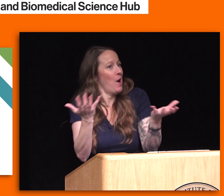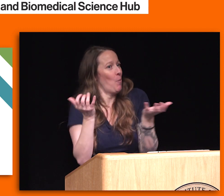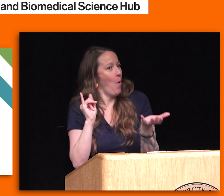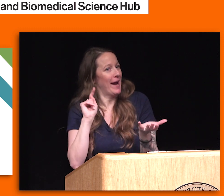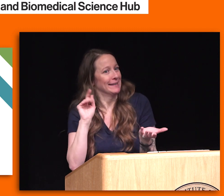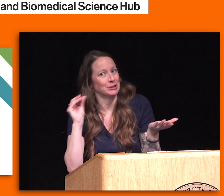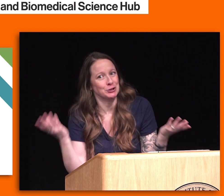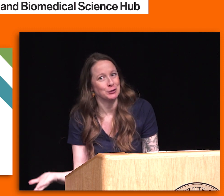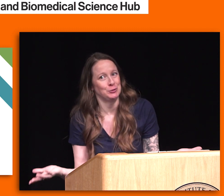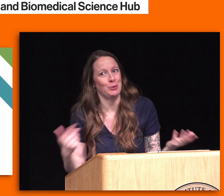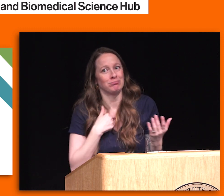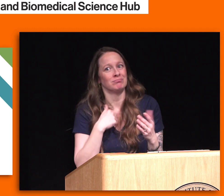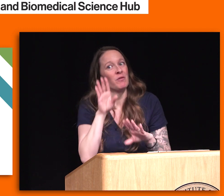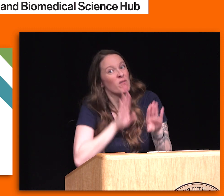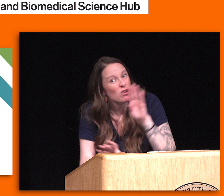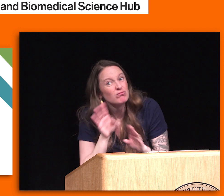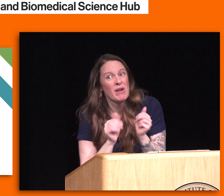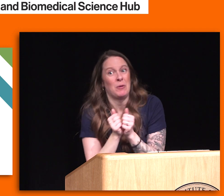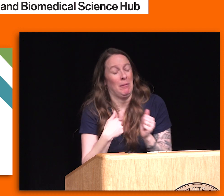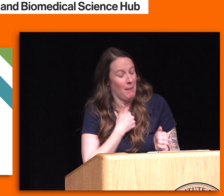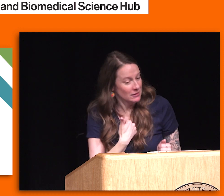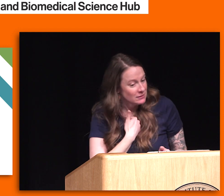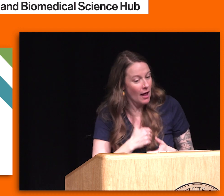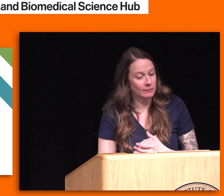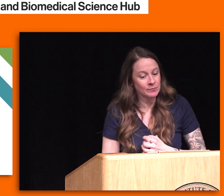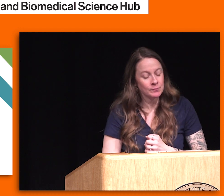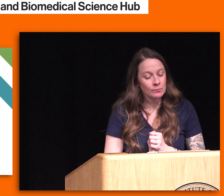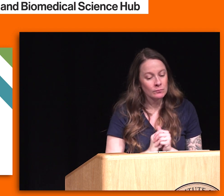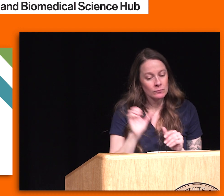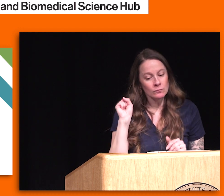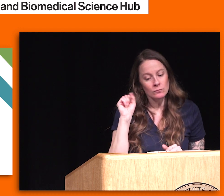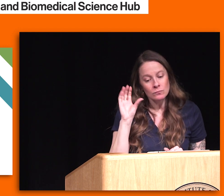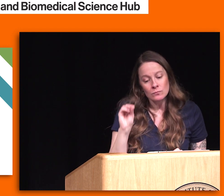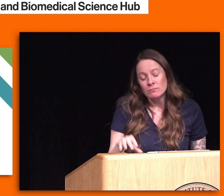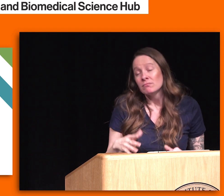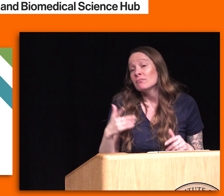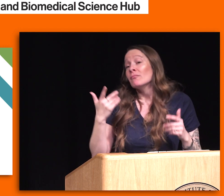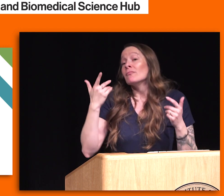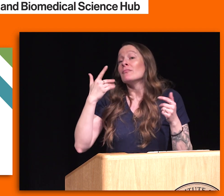and obviously, that was completely impossible at that point, so, I was feeling very frustrated with myself.